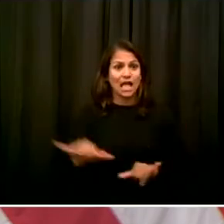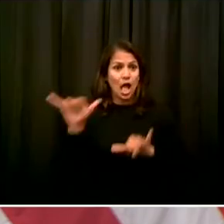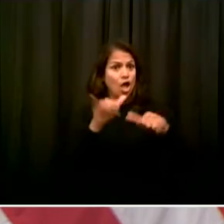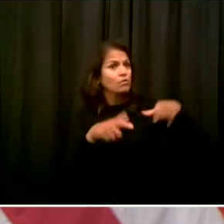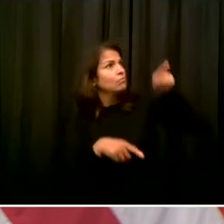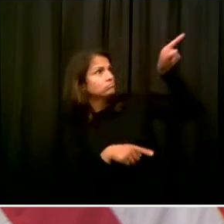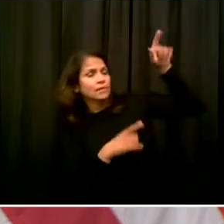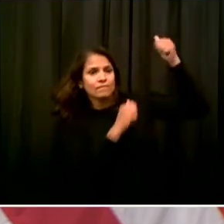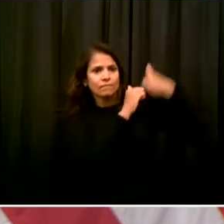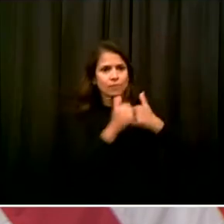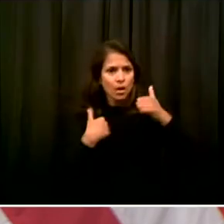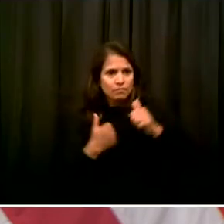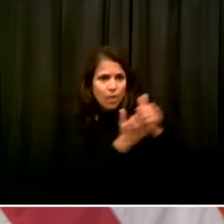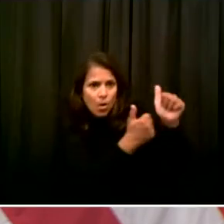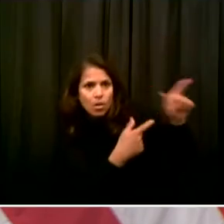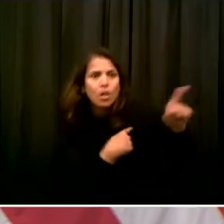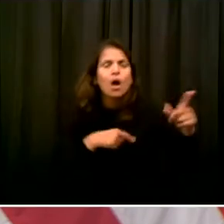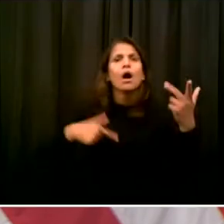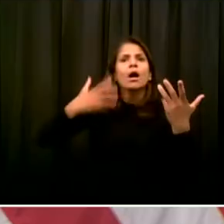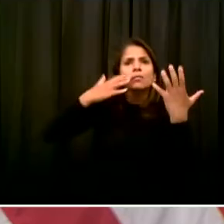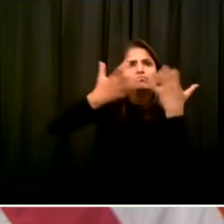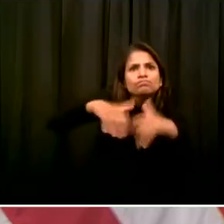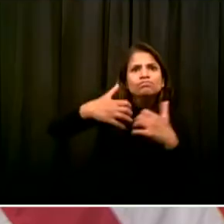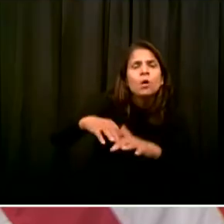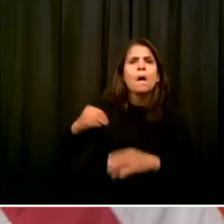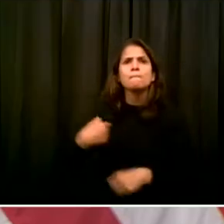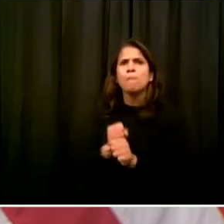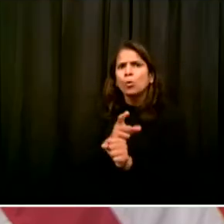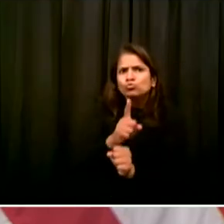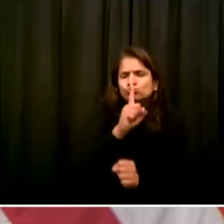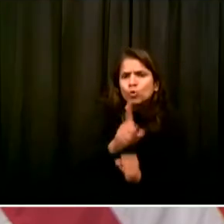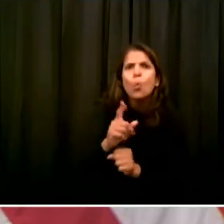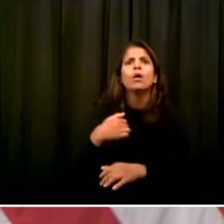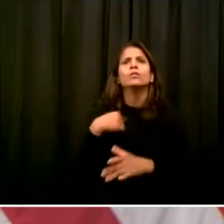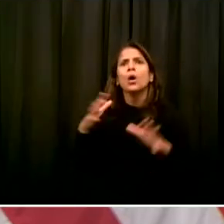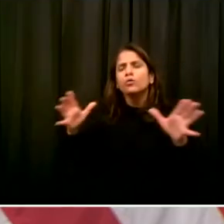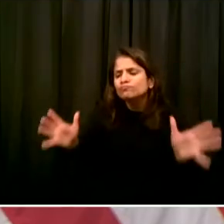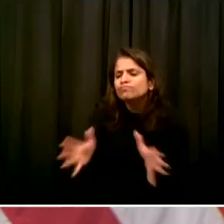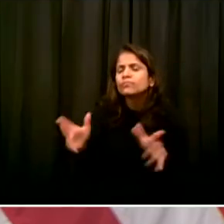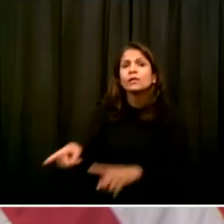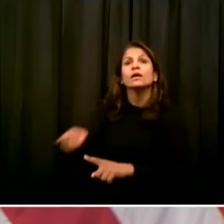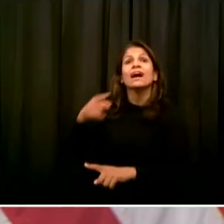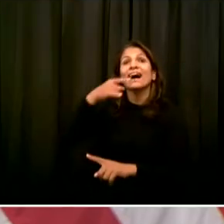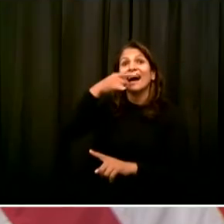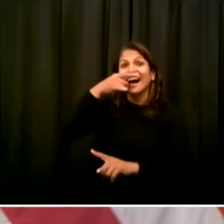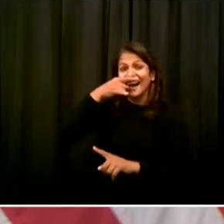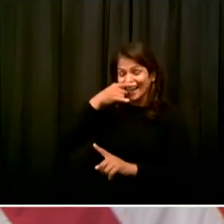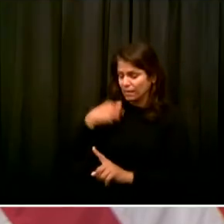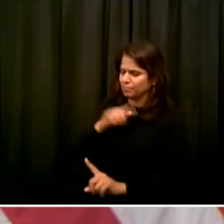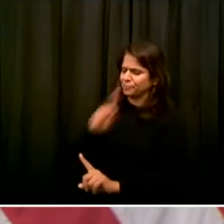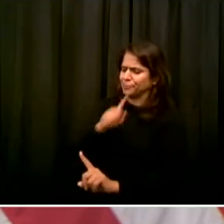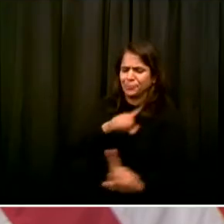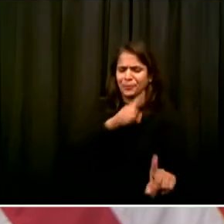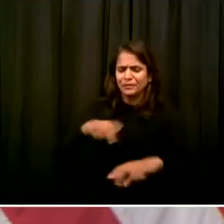THAT IS THEIR JOB, TO TEACH CHILDREN IN IN PERSON WAY.